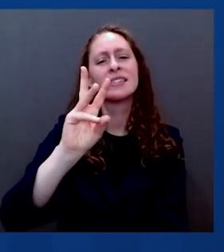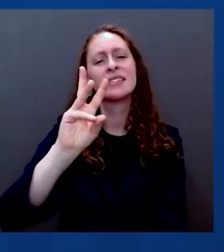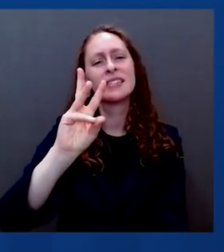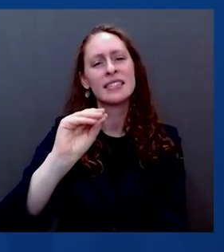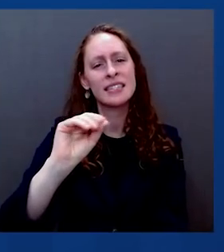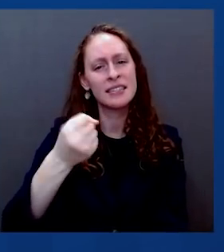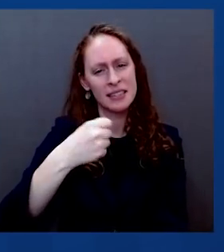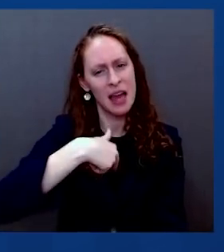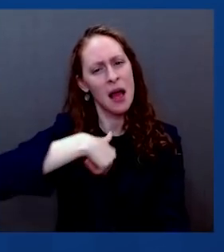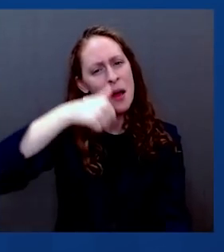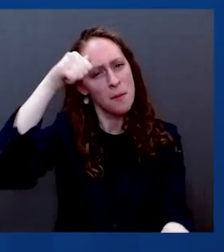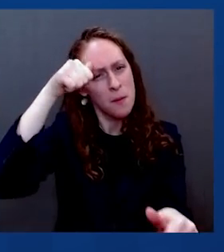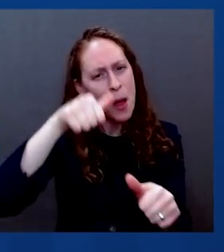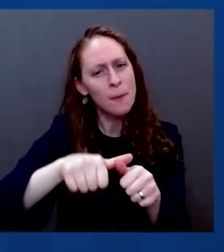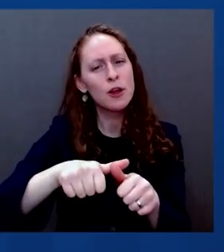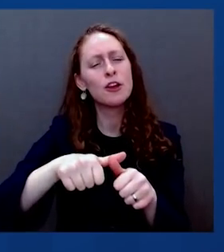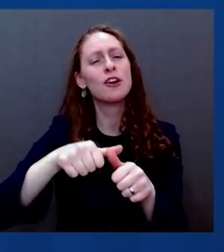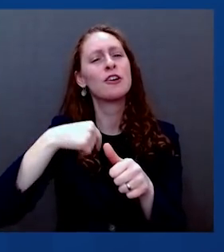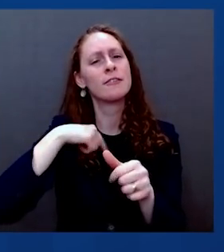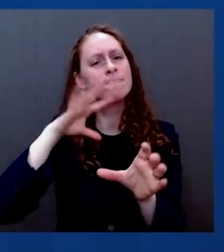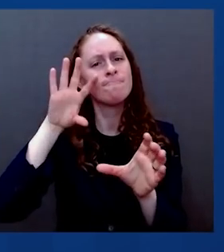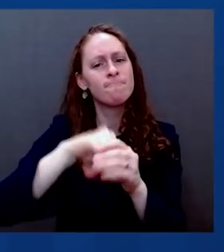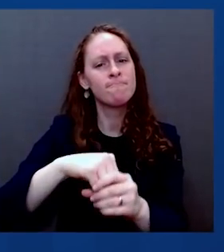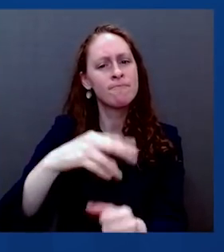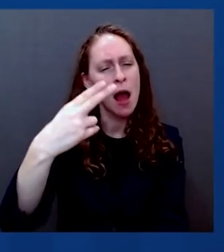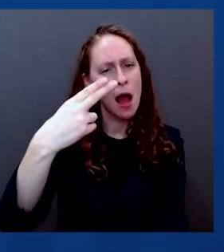And what we're talking about today is rooted in the very idea of America --